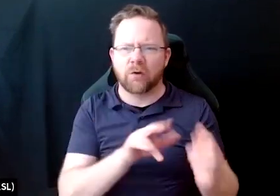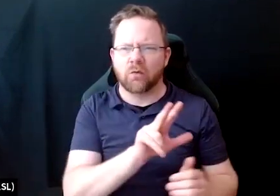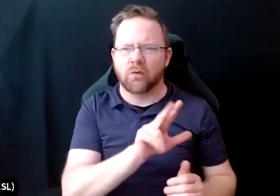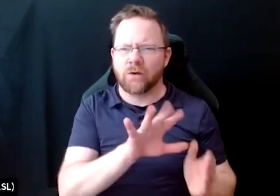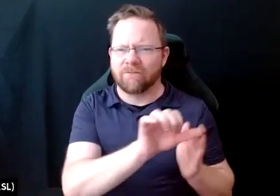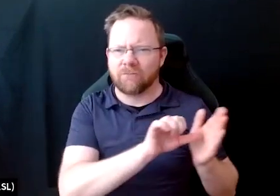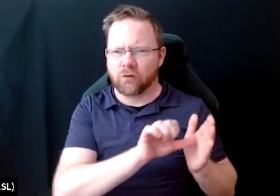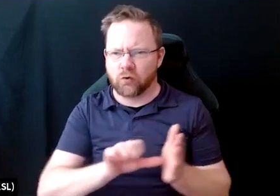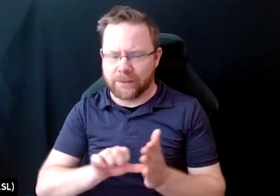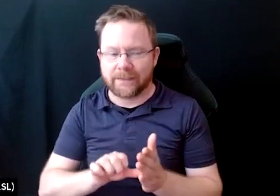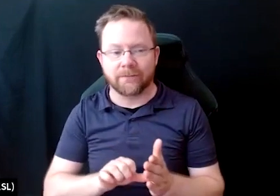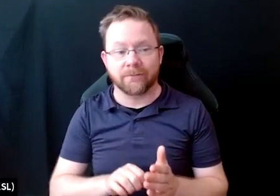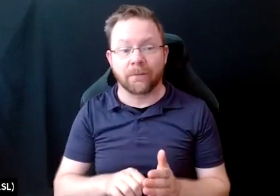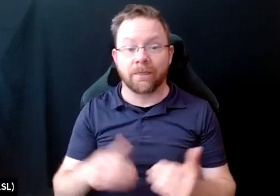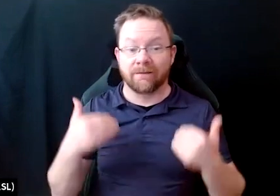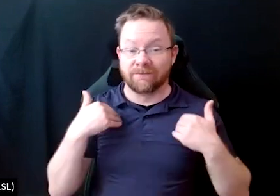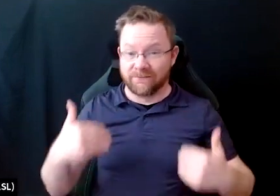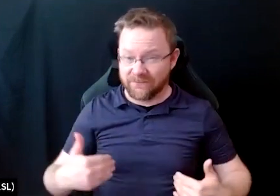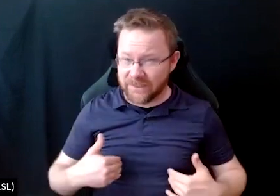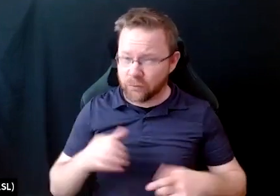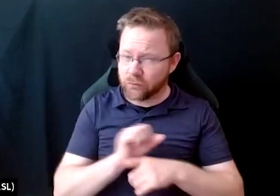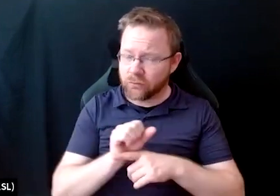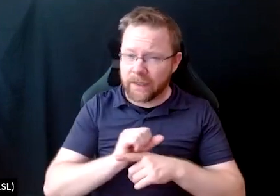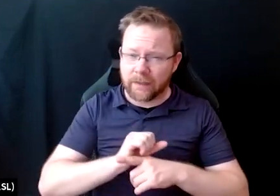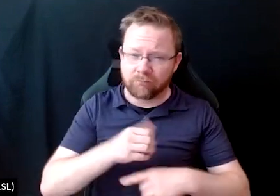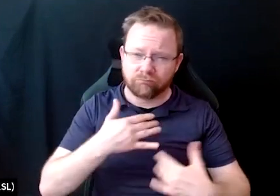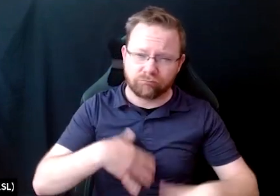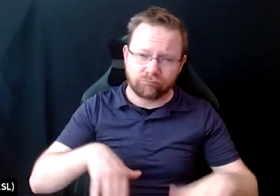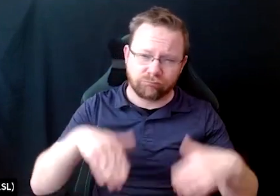The physical component of ground training is grueling, I would not have survived that.